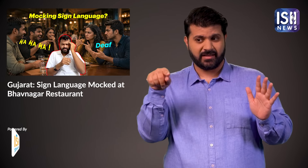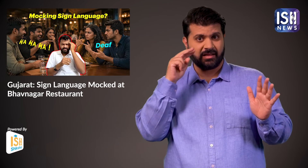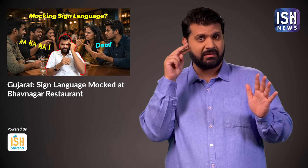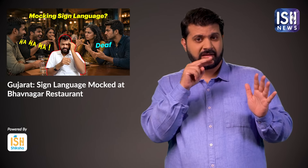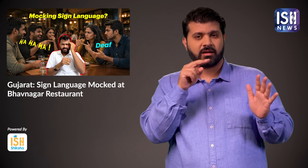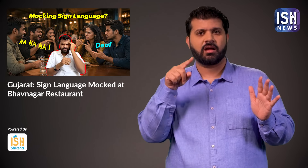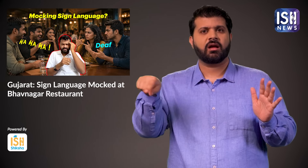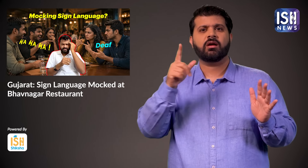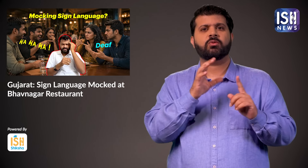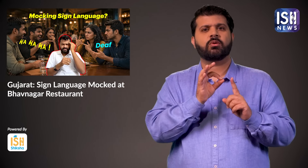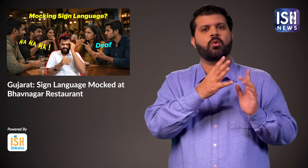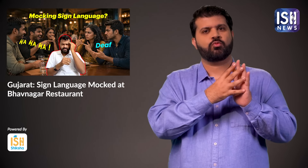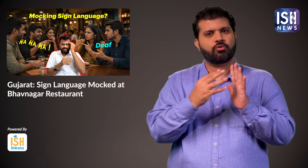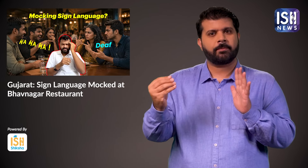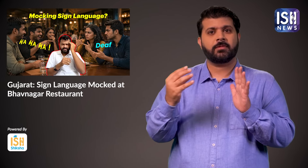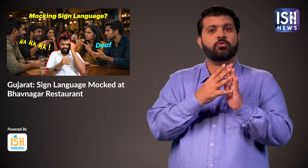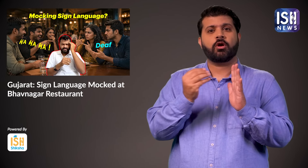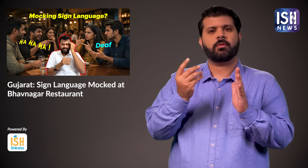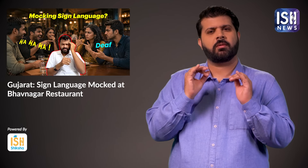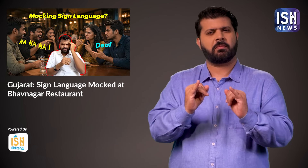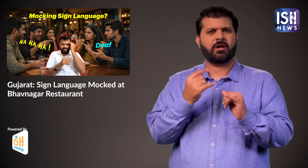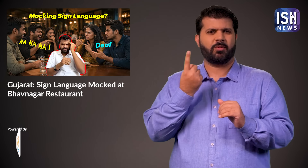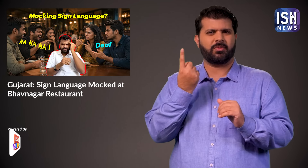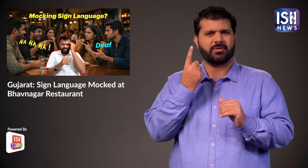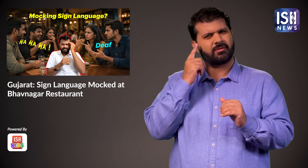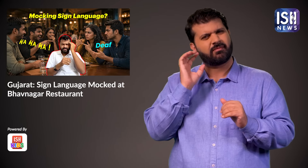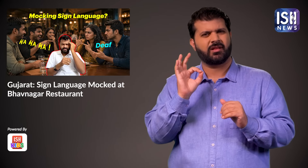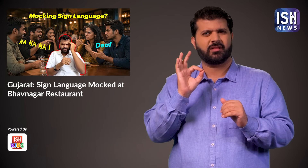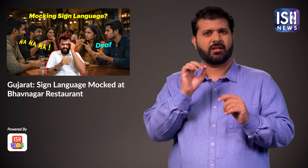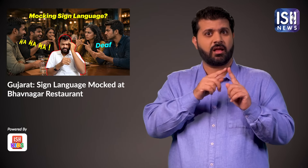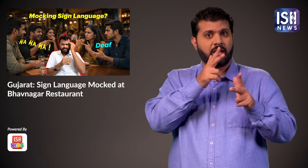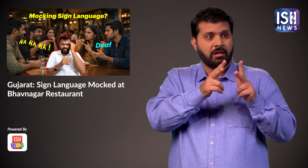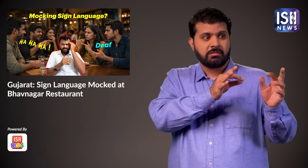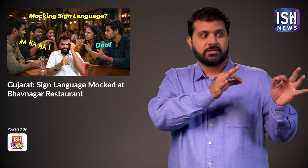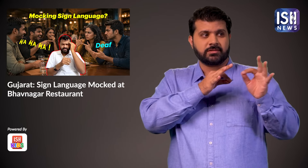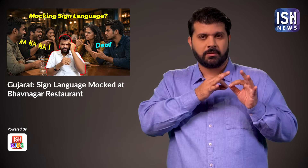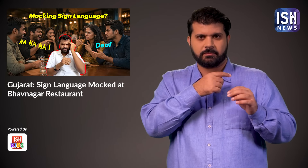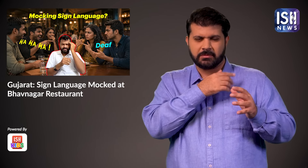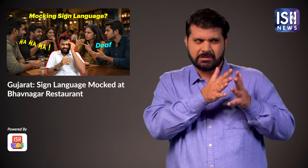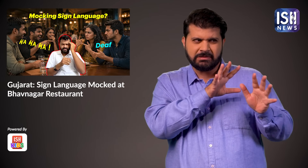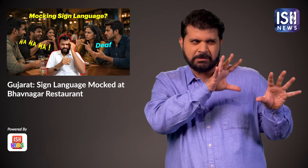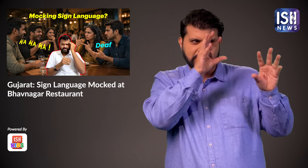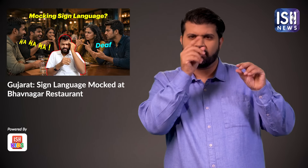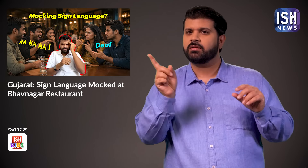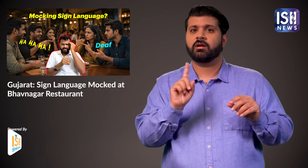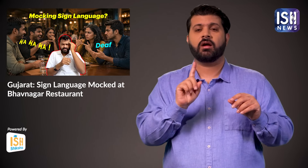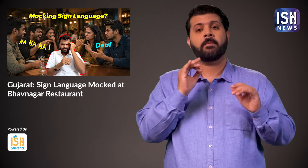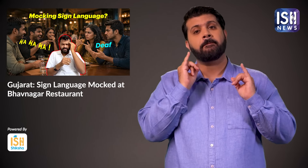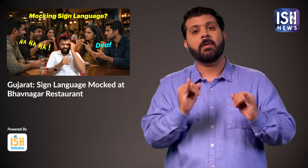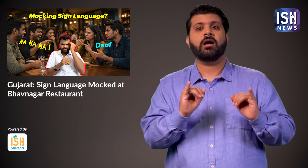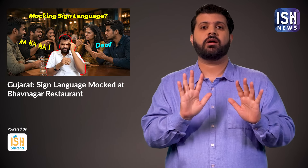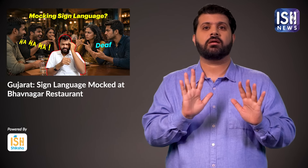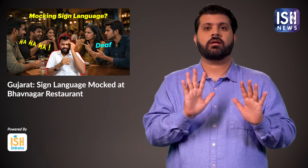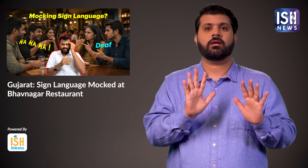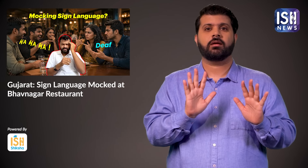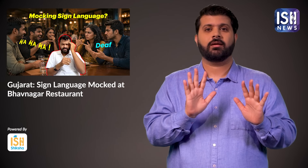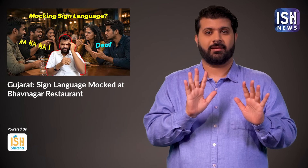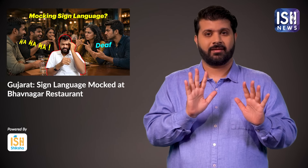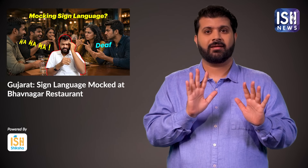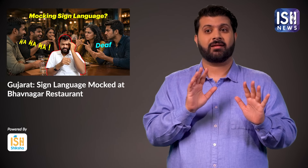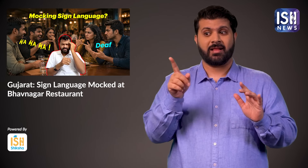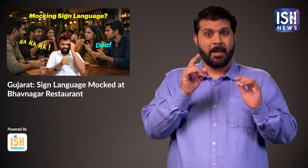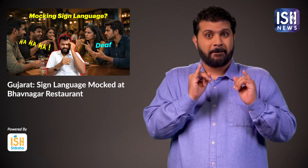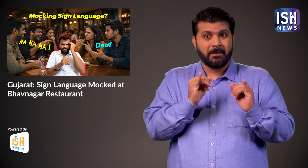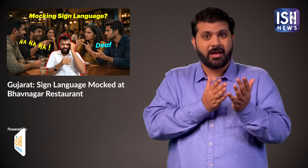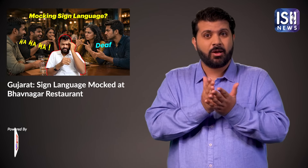Often, hearing groups imitate these signs, not to learn, but to mock in a vulgar manner.